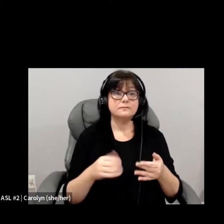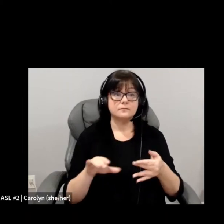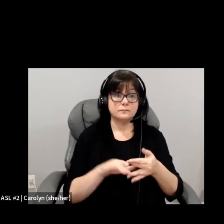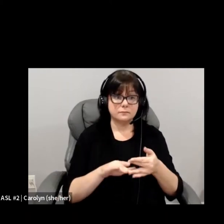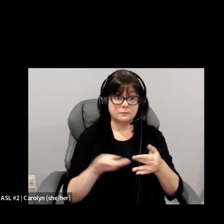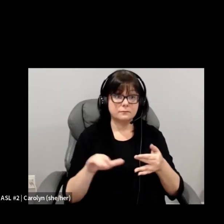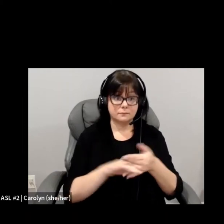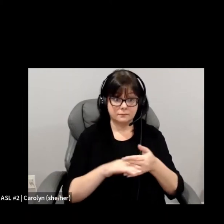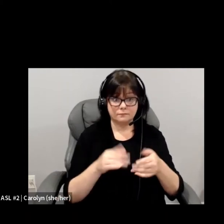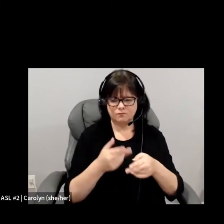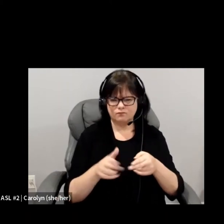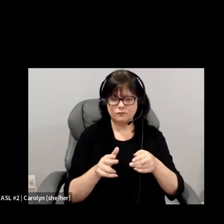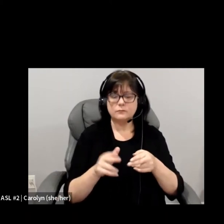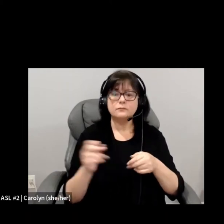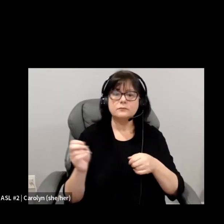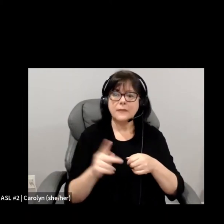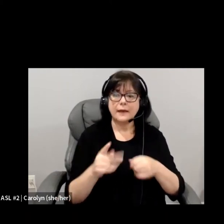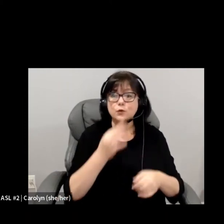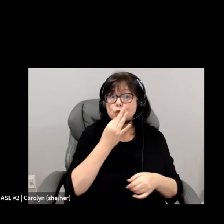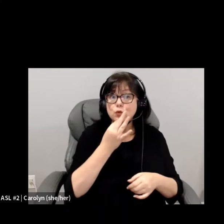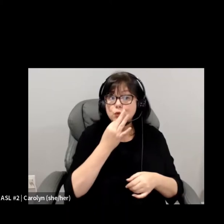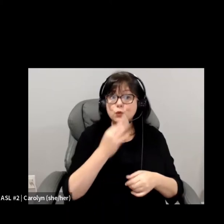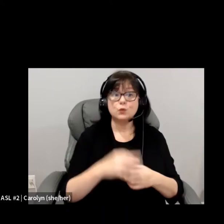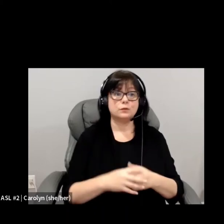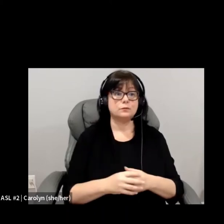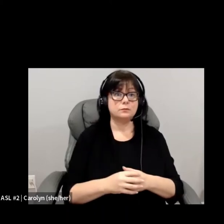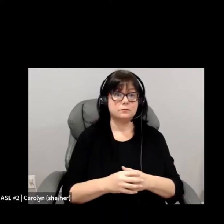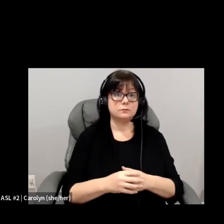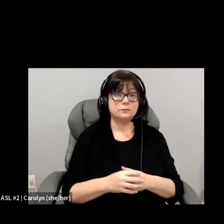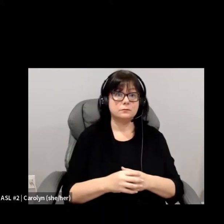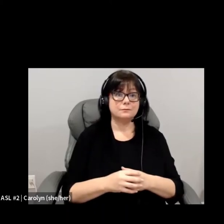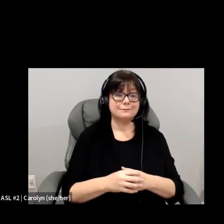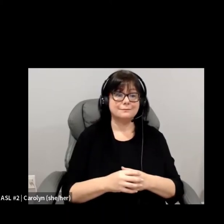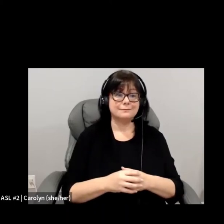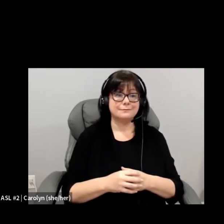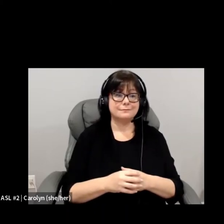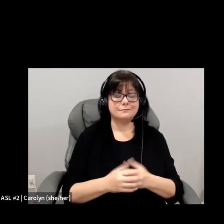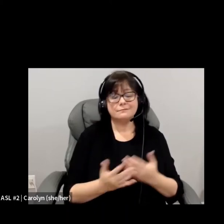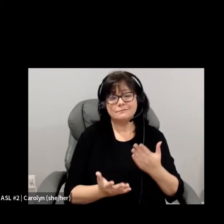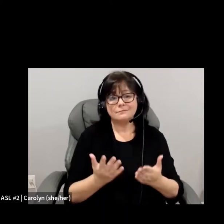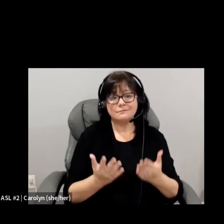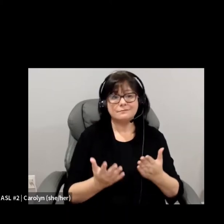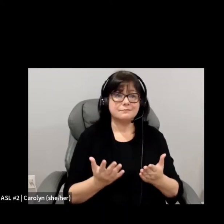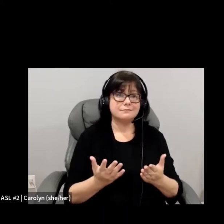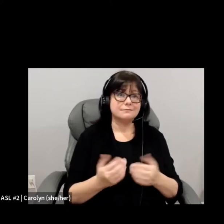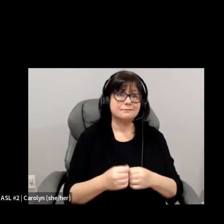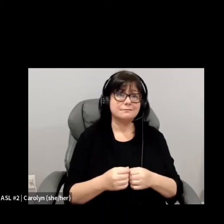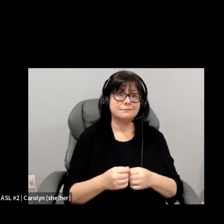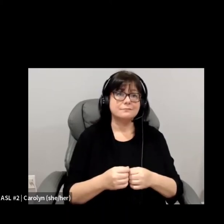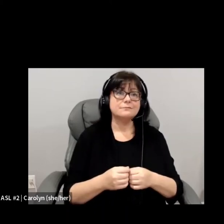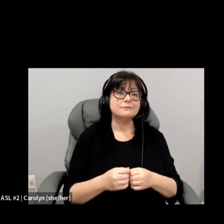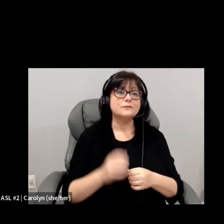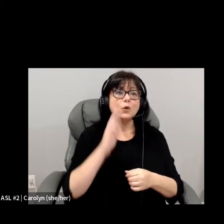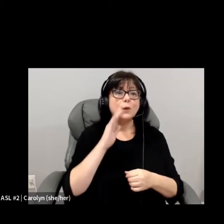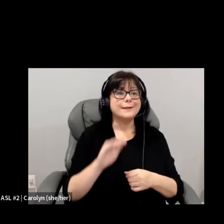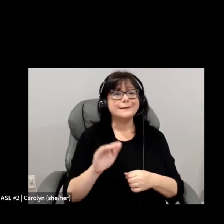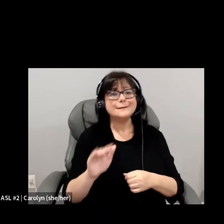BE BACK SHORTLY TO GIVE YOU A FIVE-MINUTE HEADS-UP OF WHEN WE'RE GOING TO RESTART.